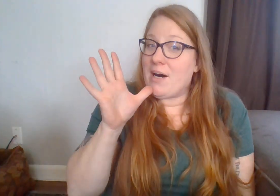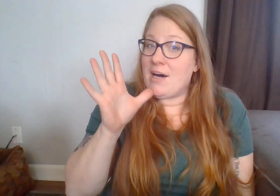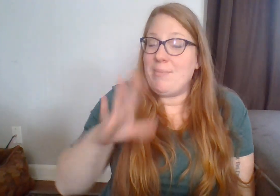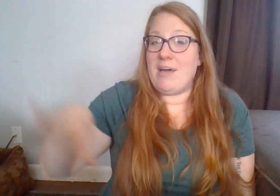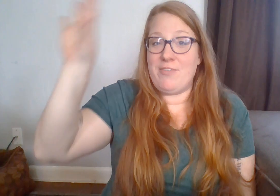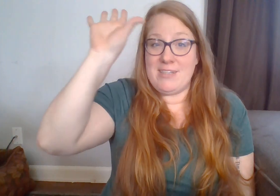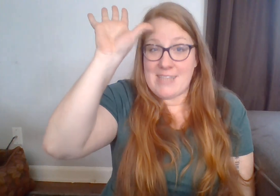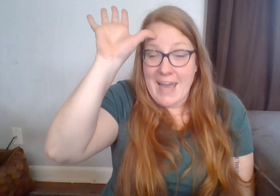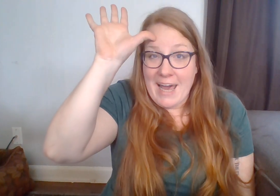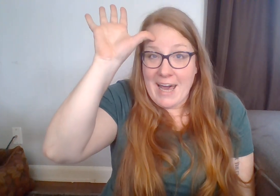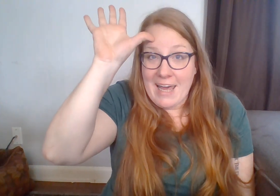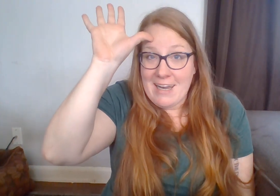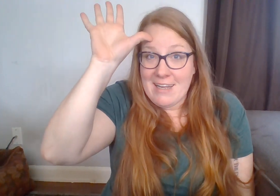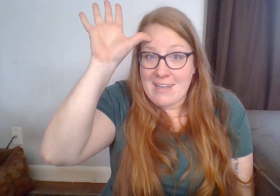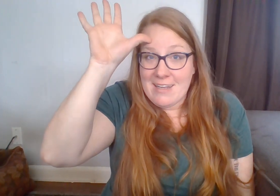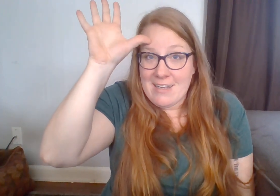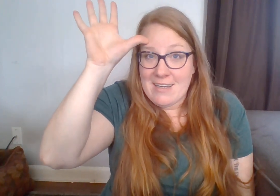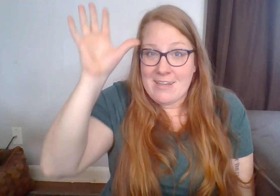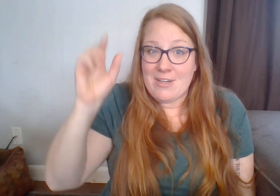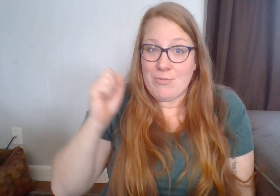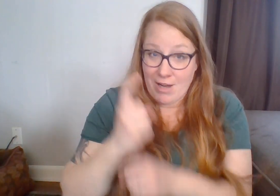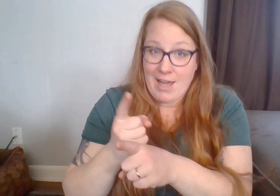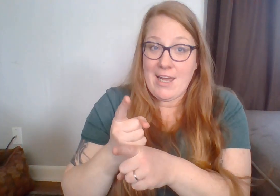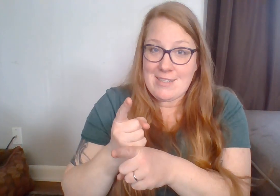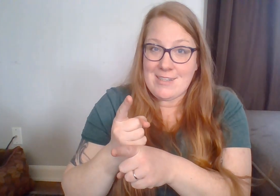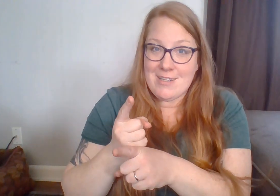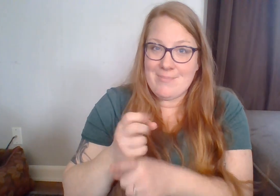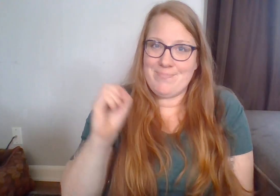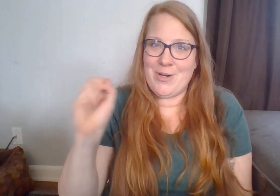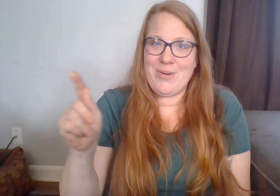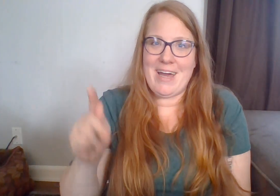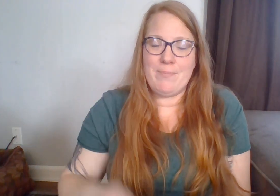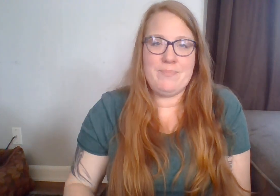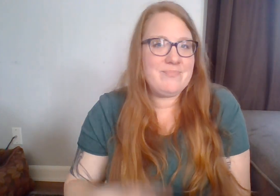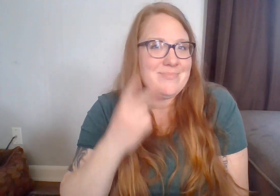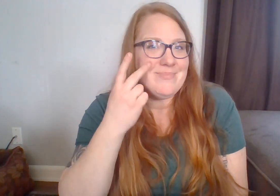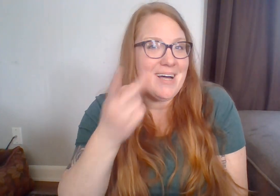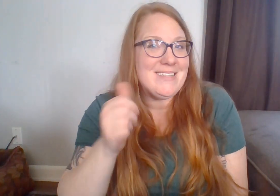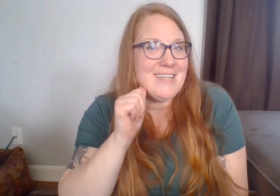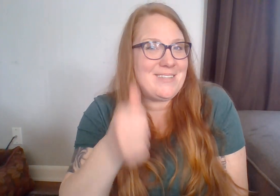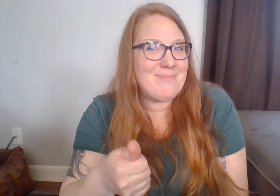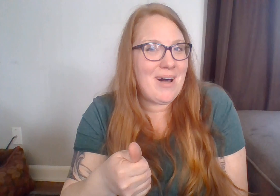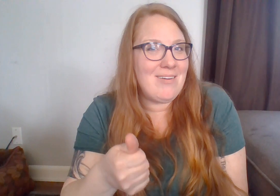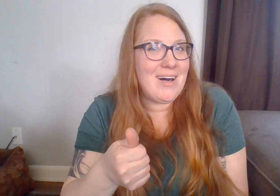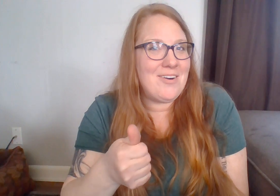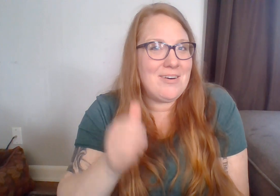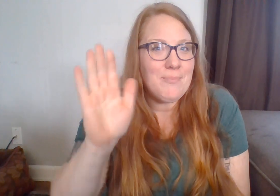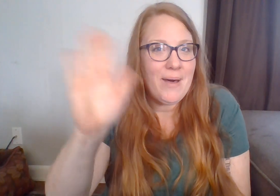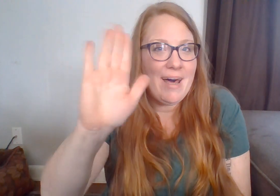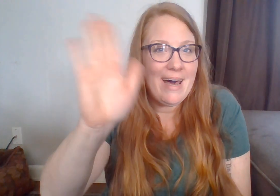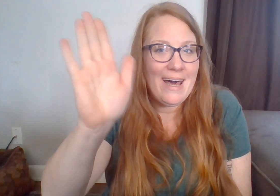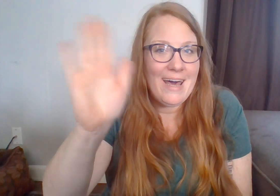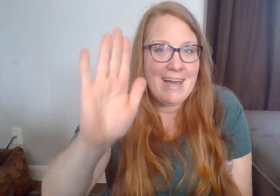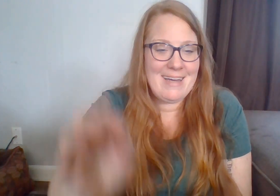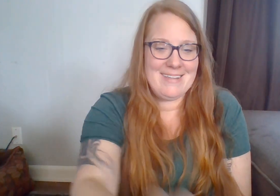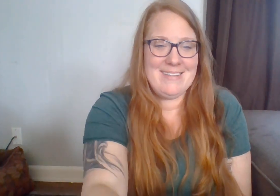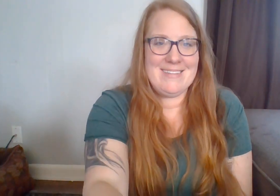and for dad. Right? okay, I'll see you tomorrow byyyeee